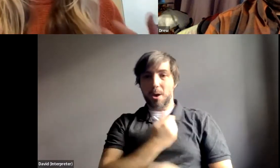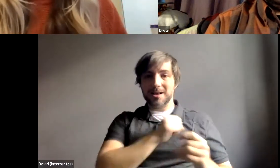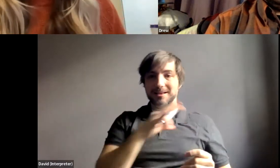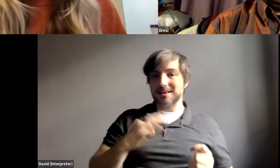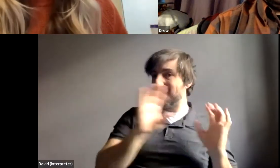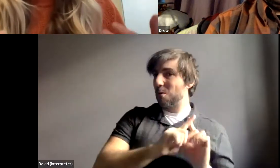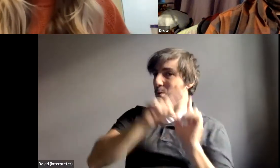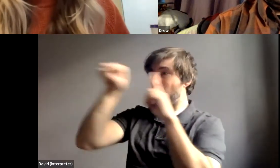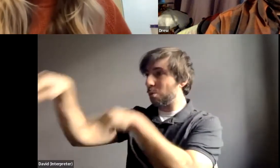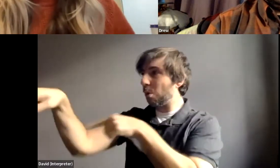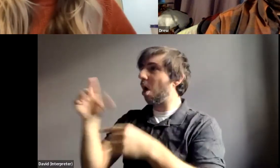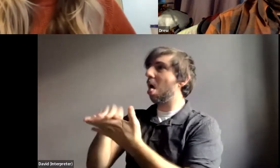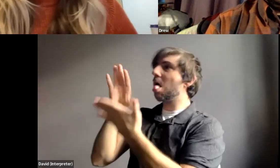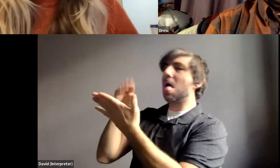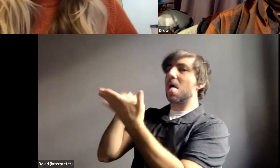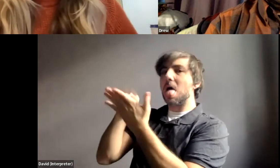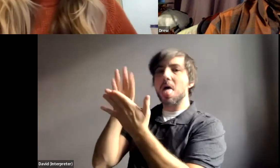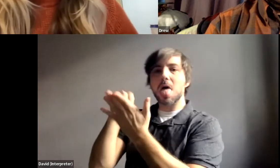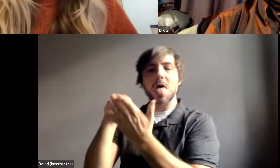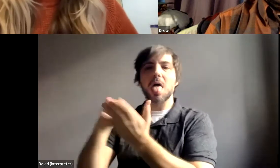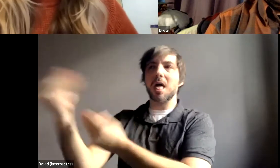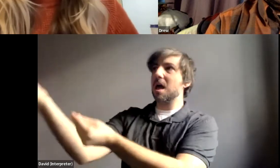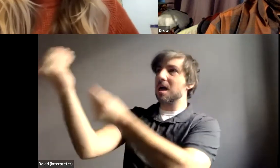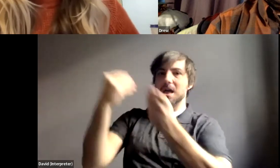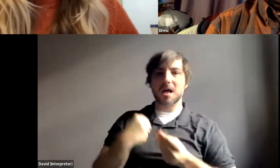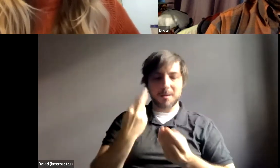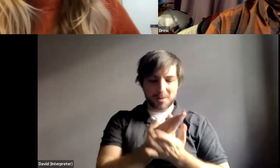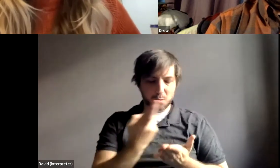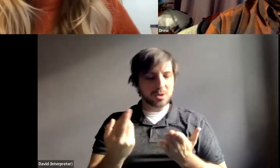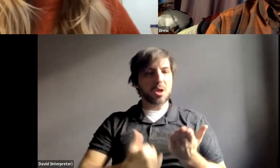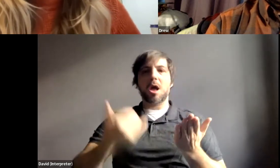resources, the information that they need to be able to help individuals they encounter who might be